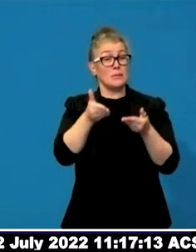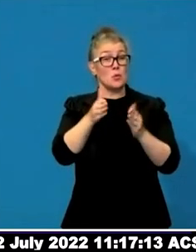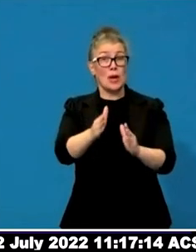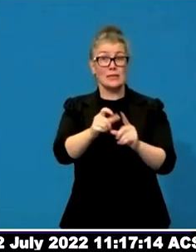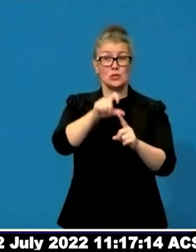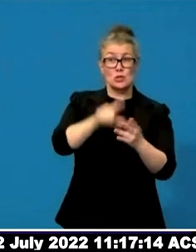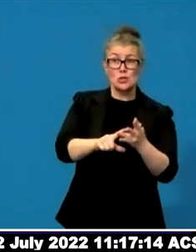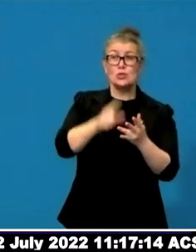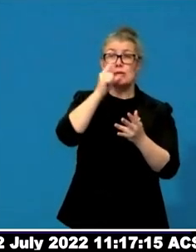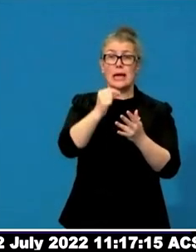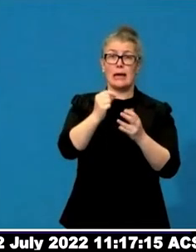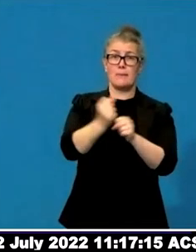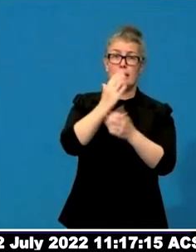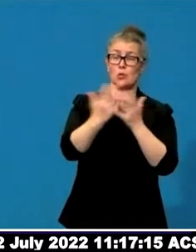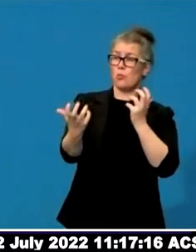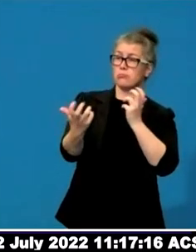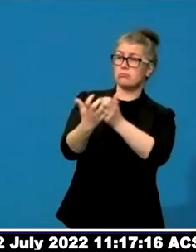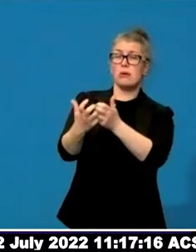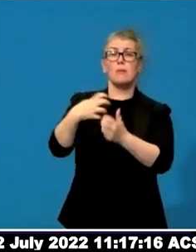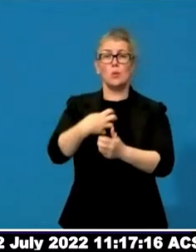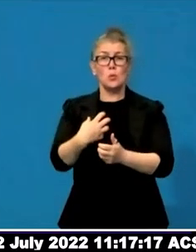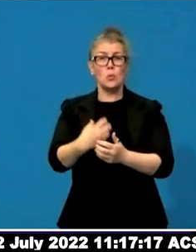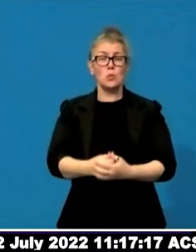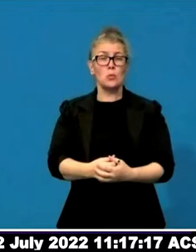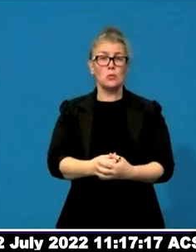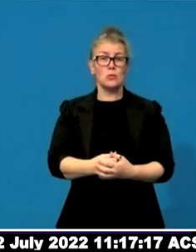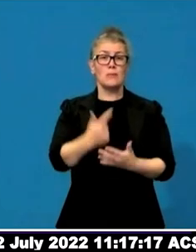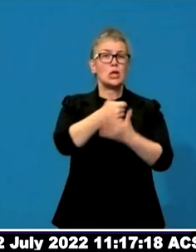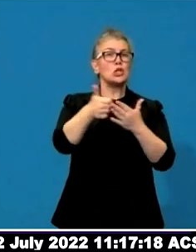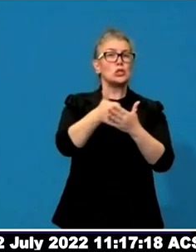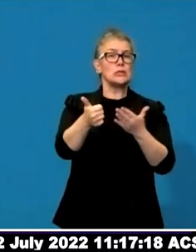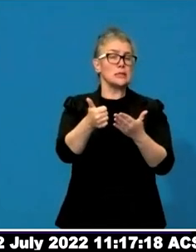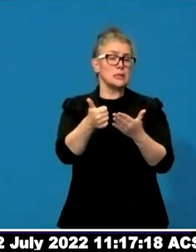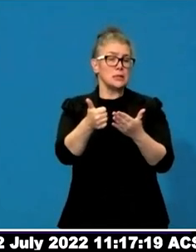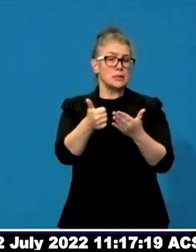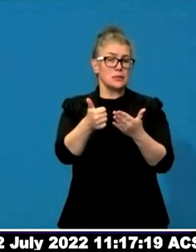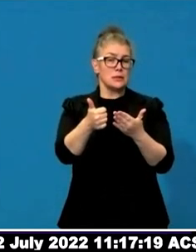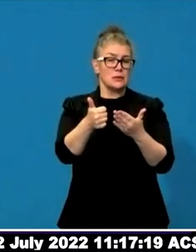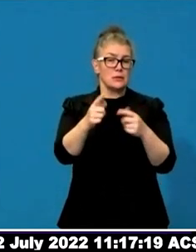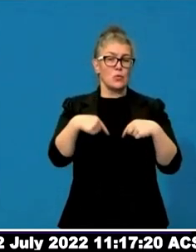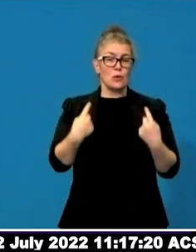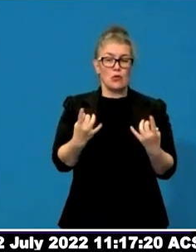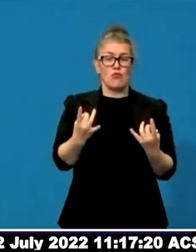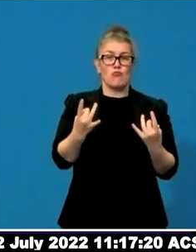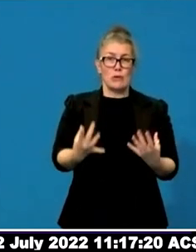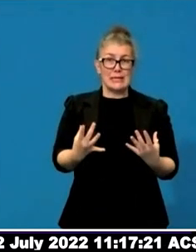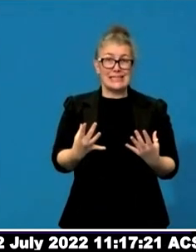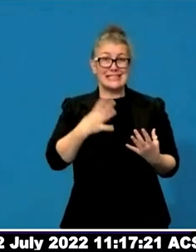but the ways of doing it usually involve specialist expertise,